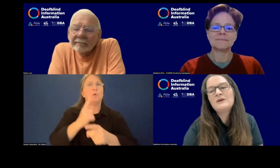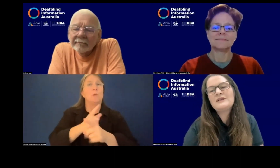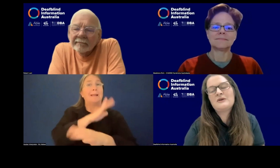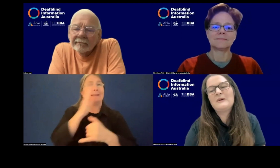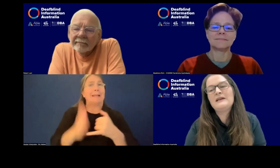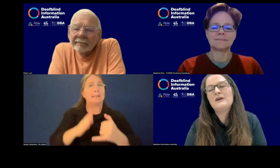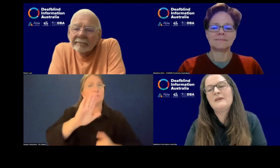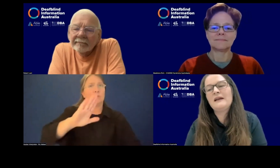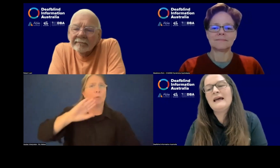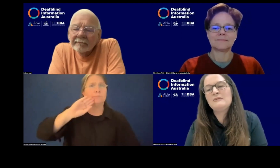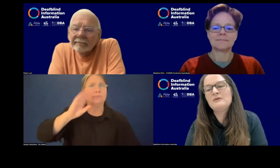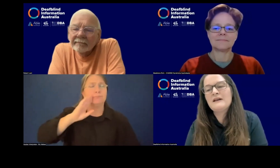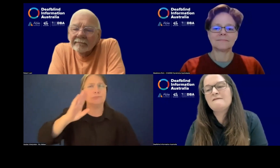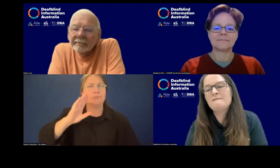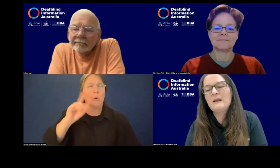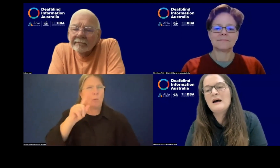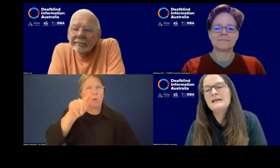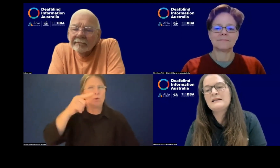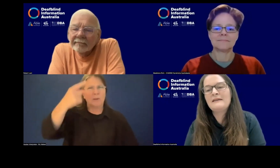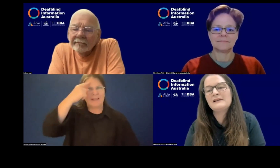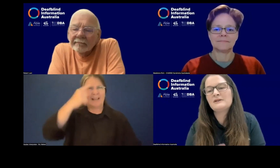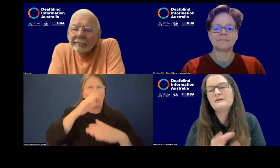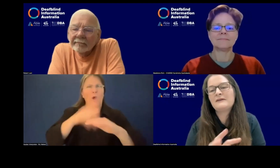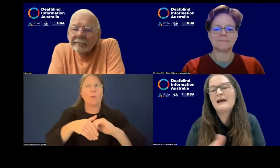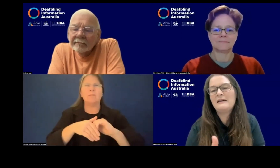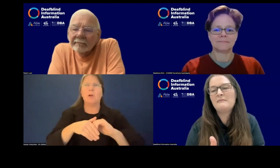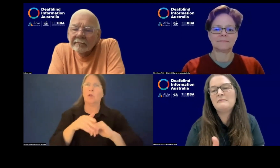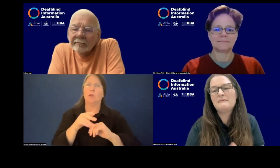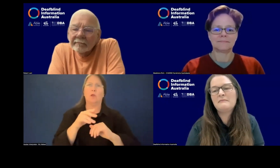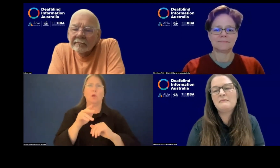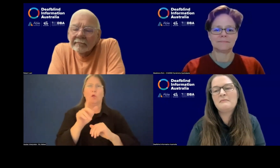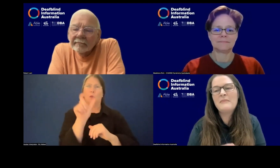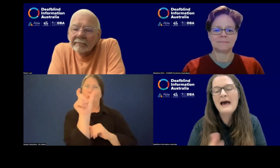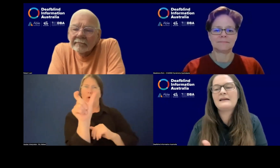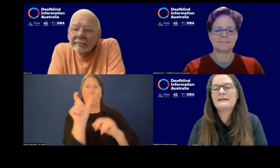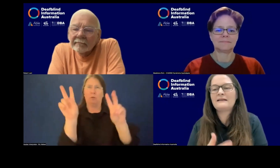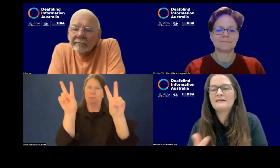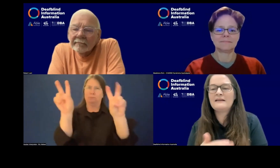What is your opinion on the label 'deafblind', and that sort of came back.